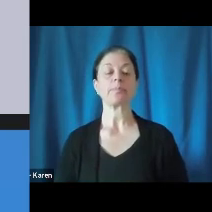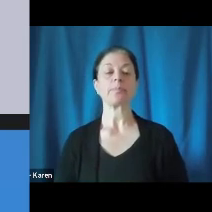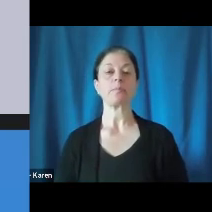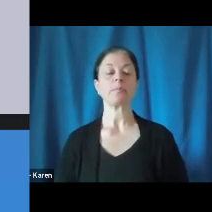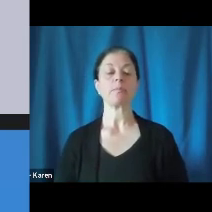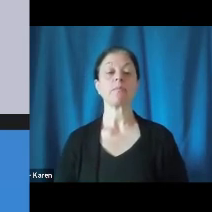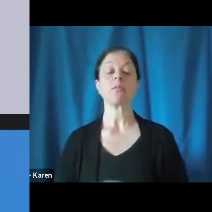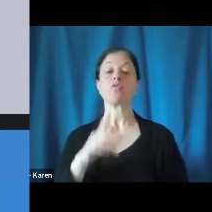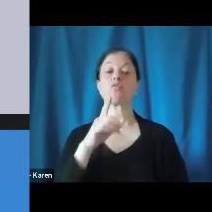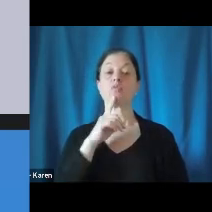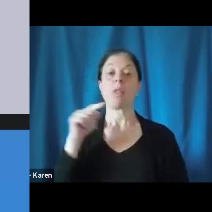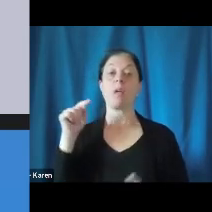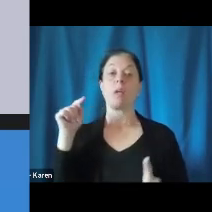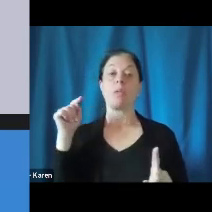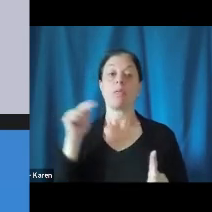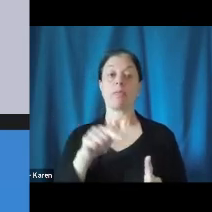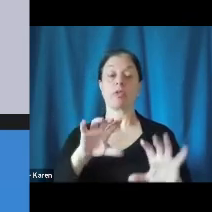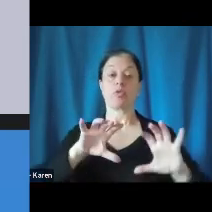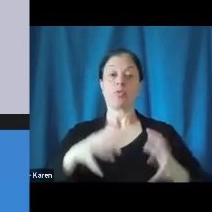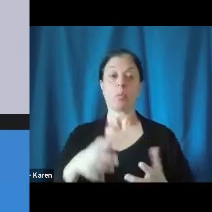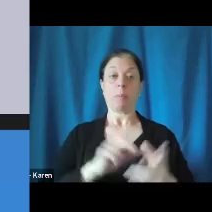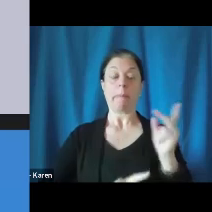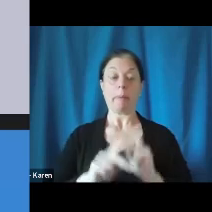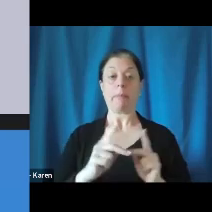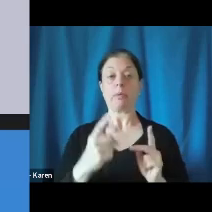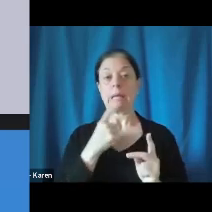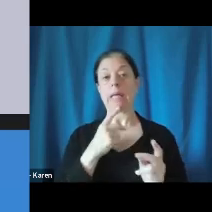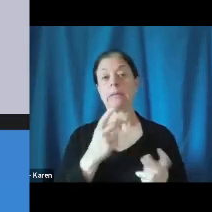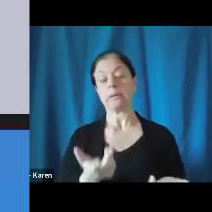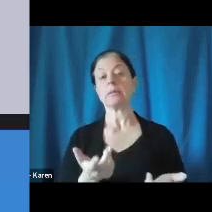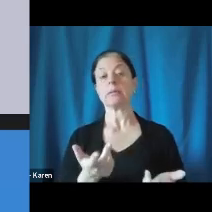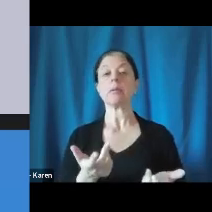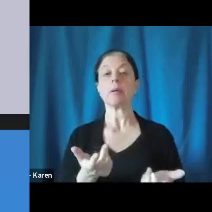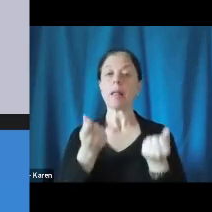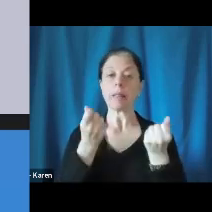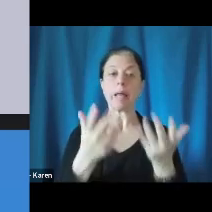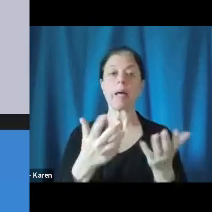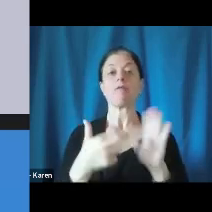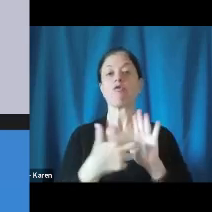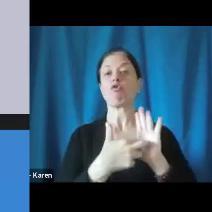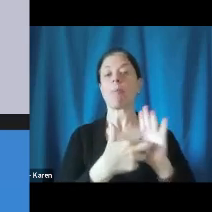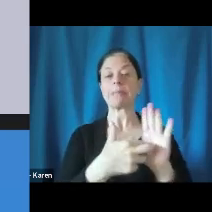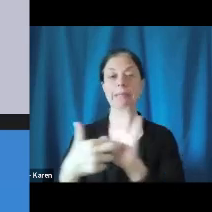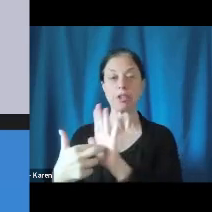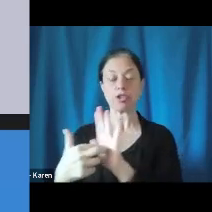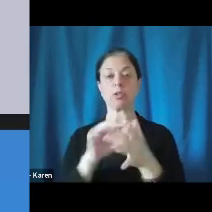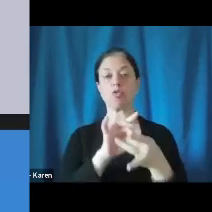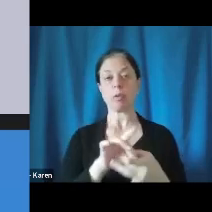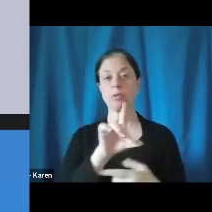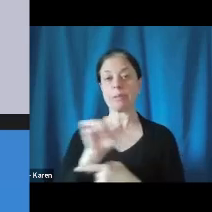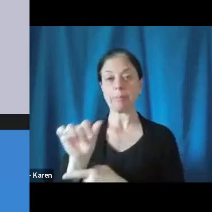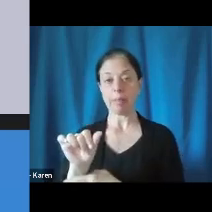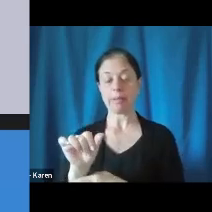Area then was originated in the mid-20 mid-2000s.